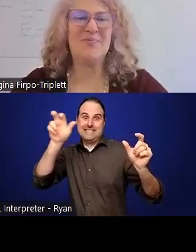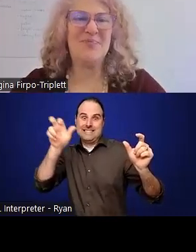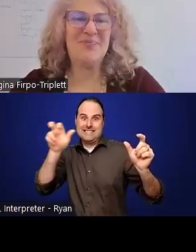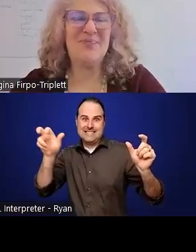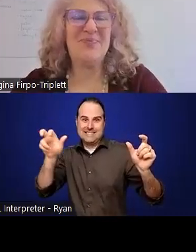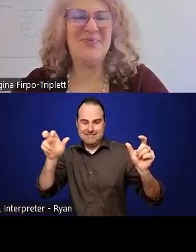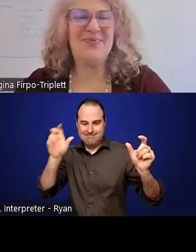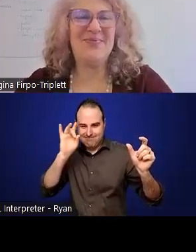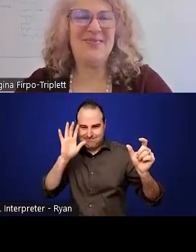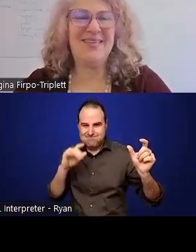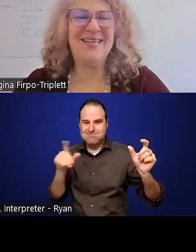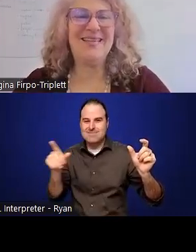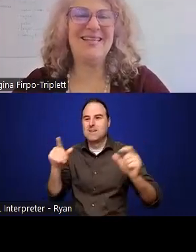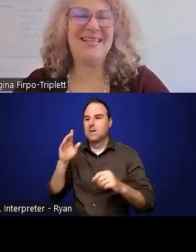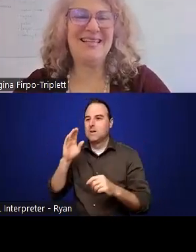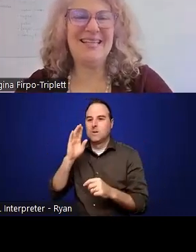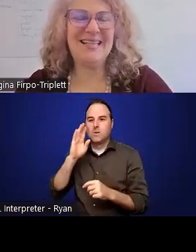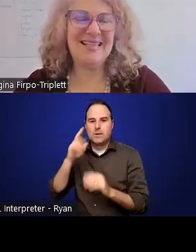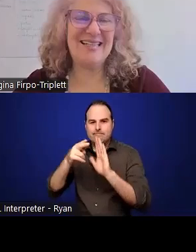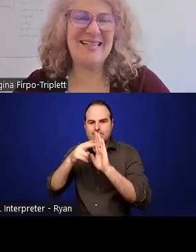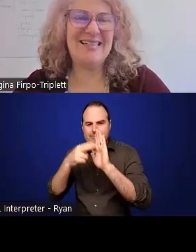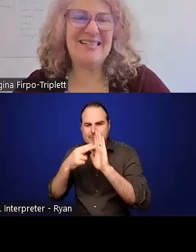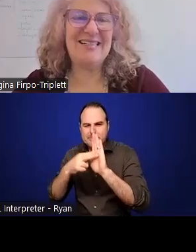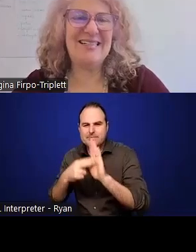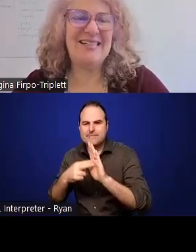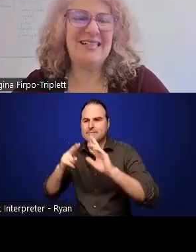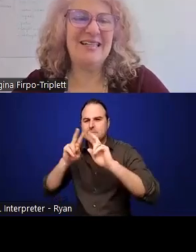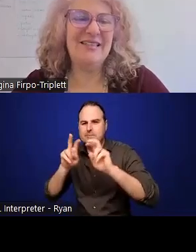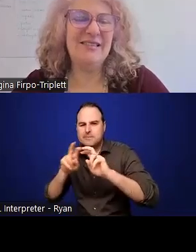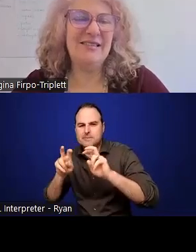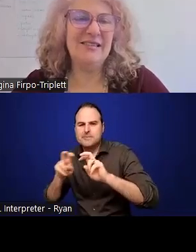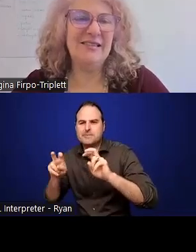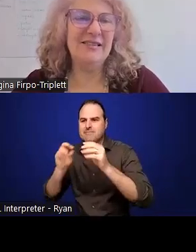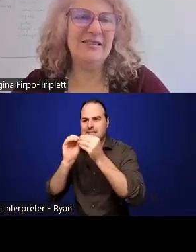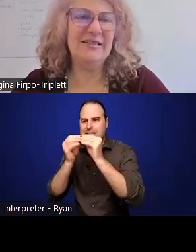analysis. We're really excited to get into it and hopefully to be able to share our results with